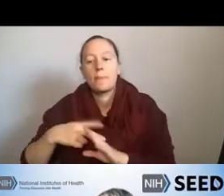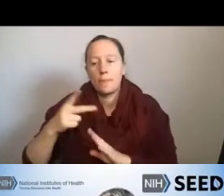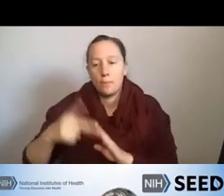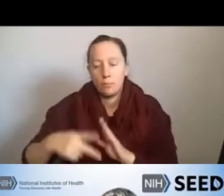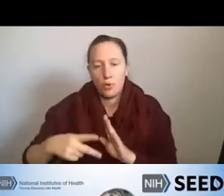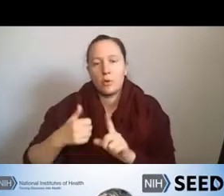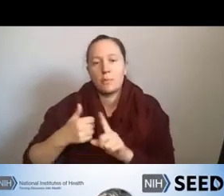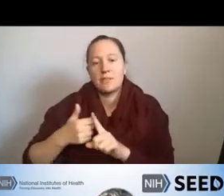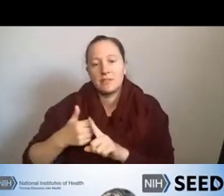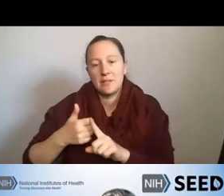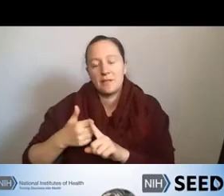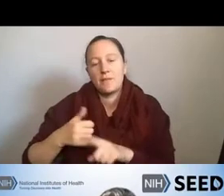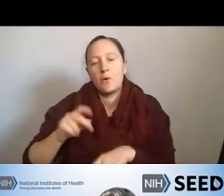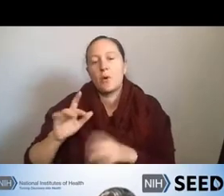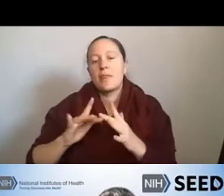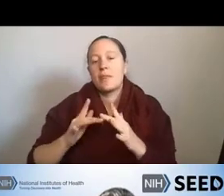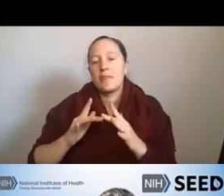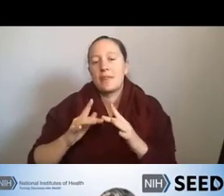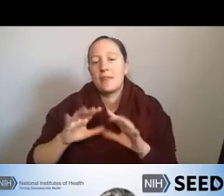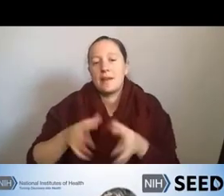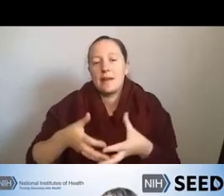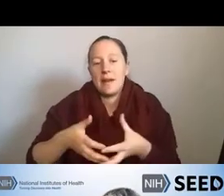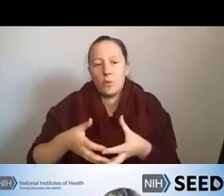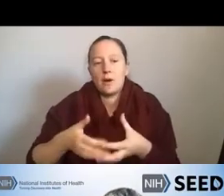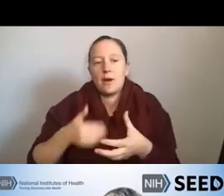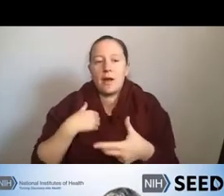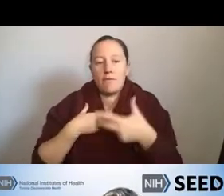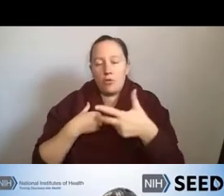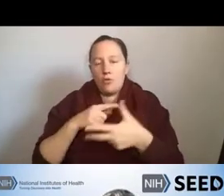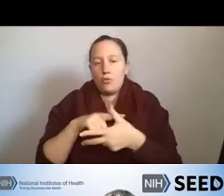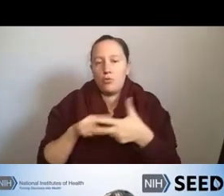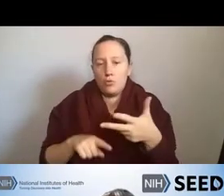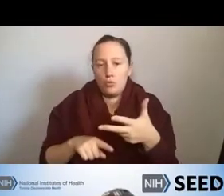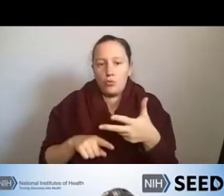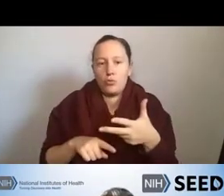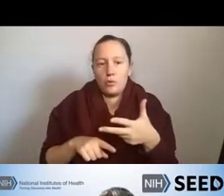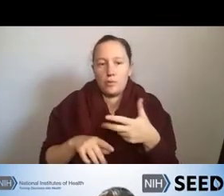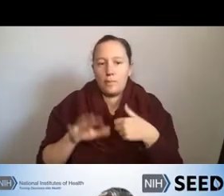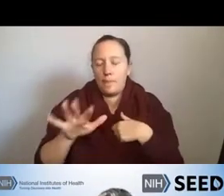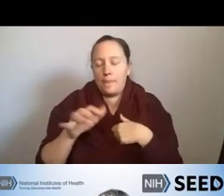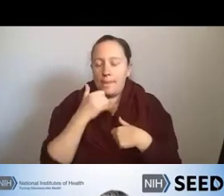or the network consists of, three different programs.